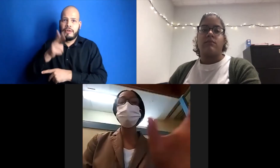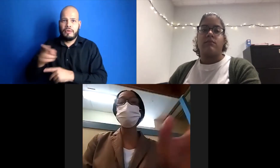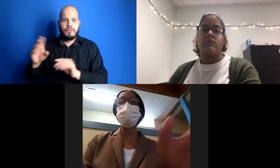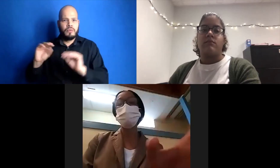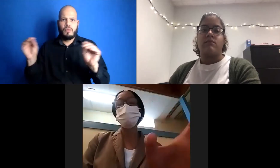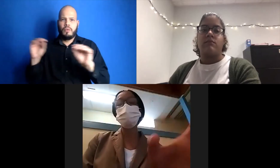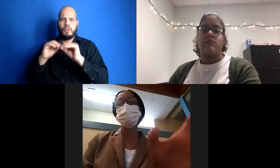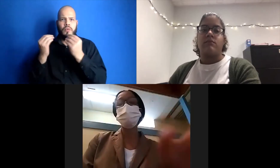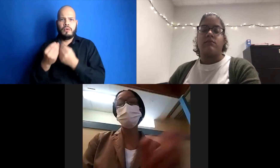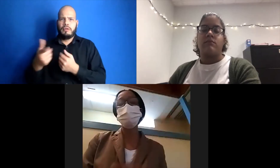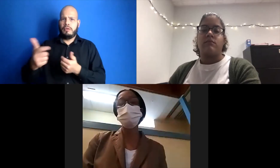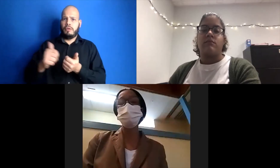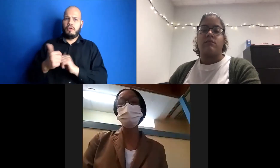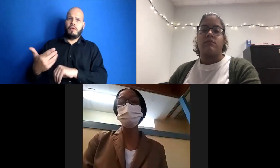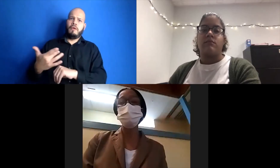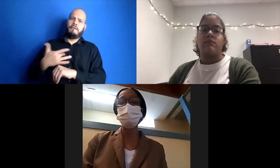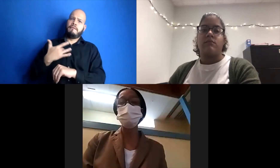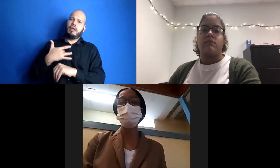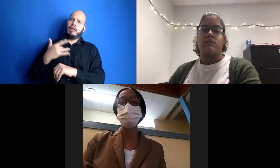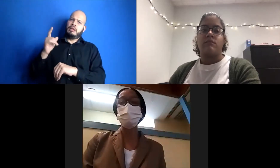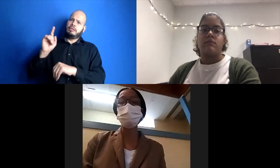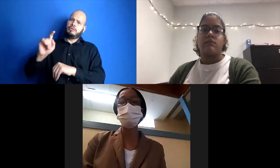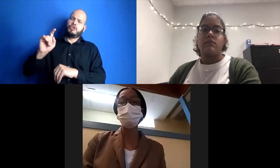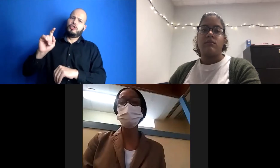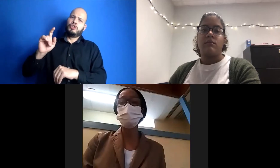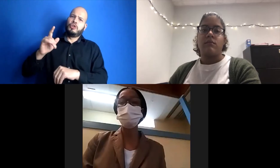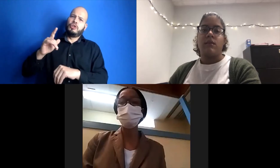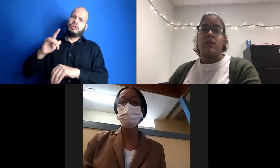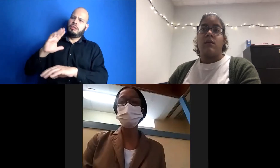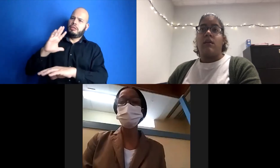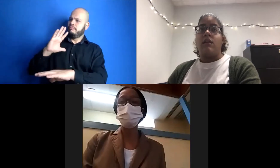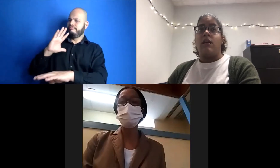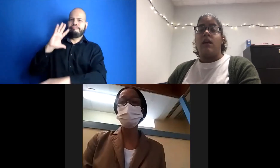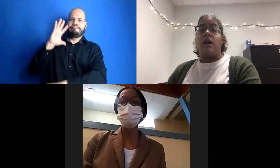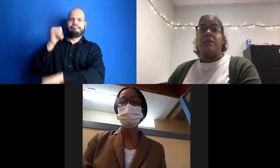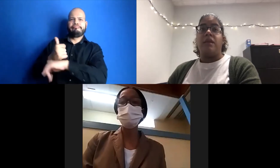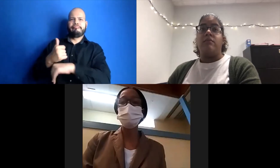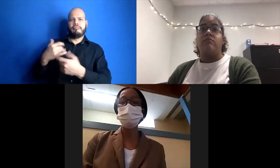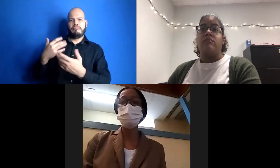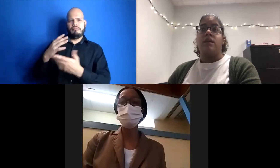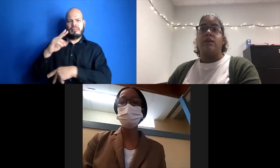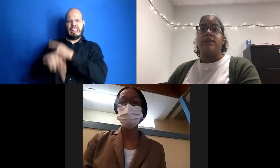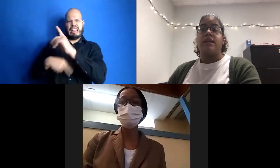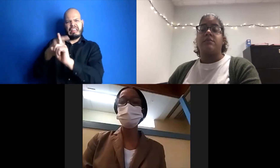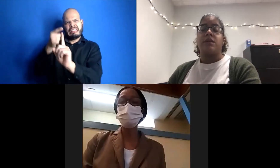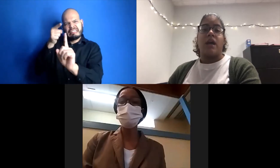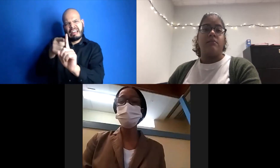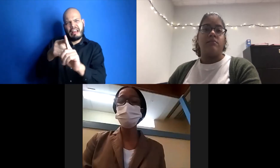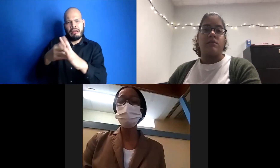one will be beneficial in the state of Rhode Island I mean it would take some time to